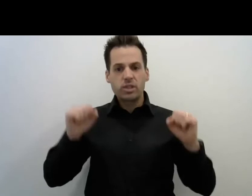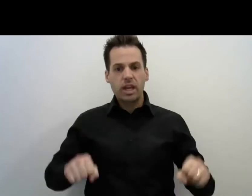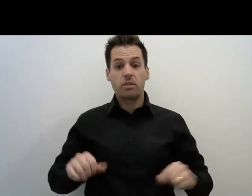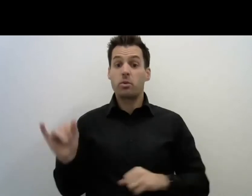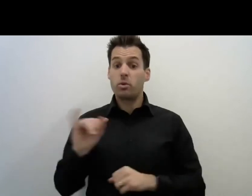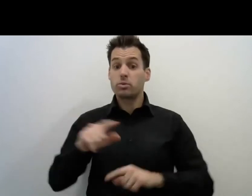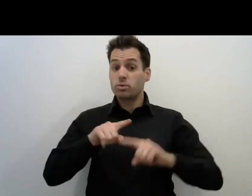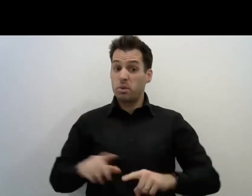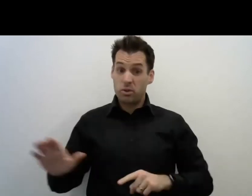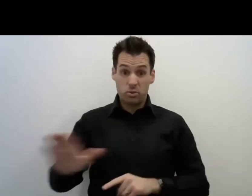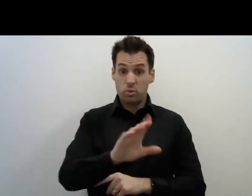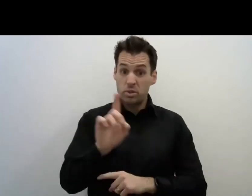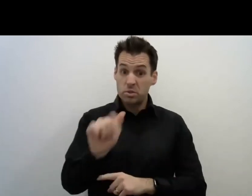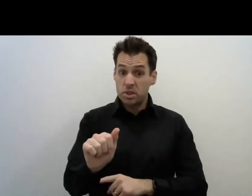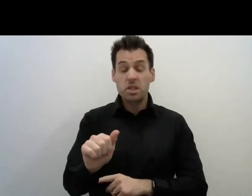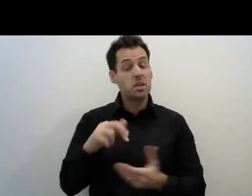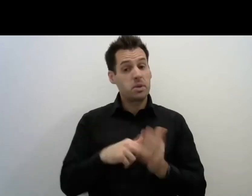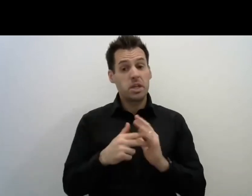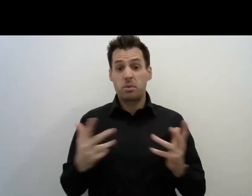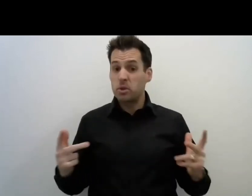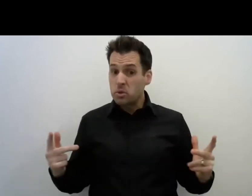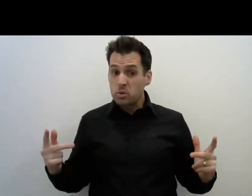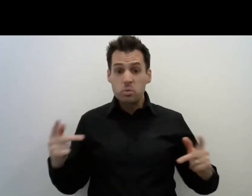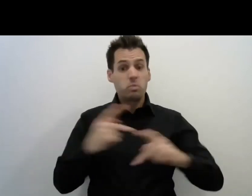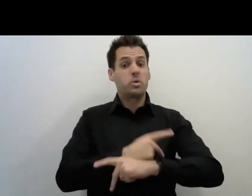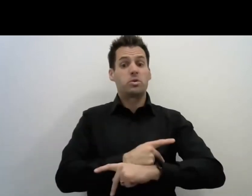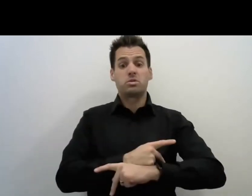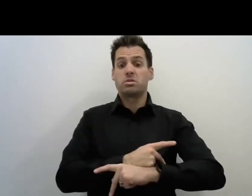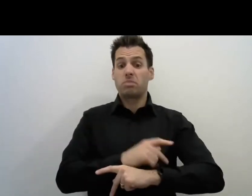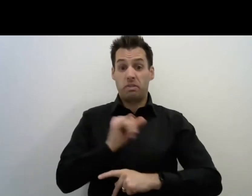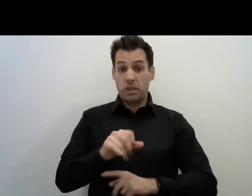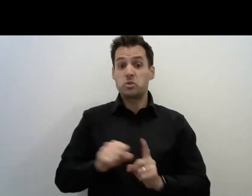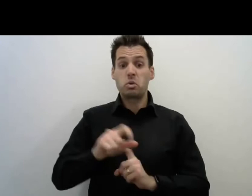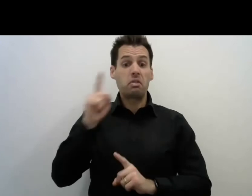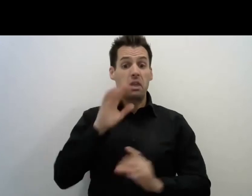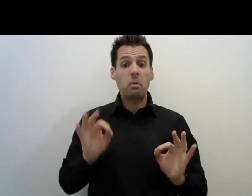magnified when these kinds of uh situations arise so um yeah i certainly hear what you're